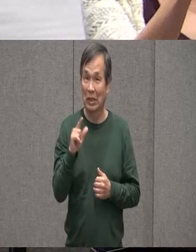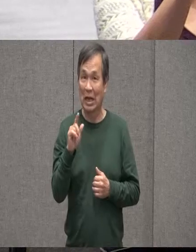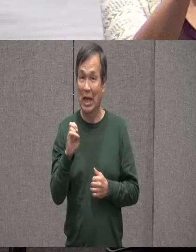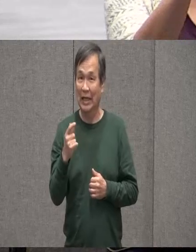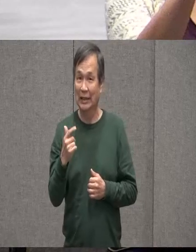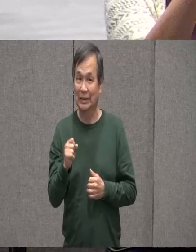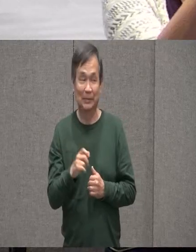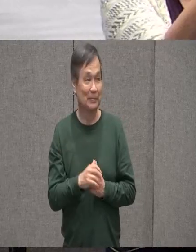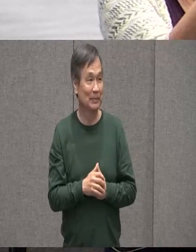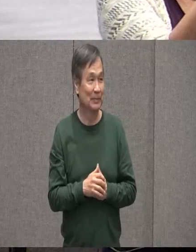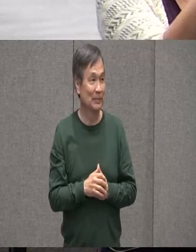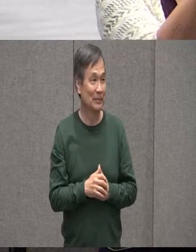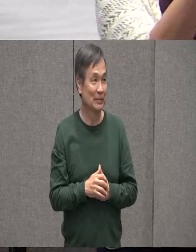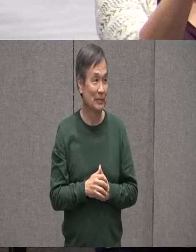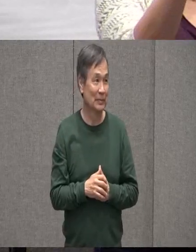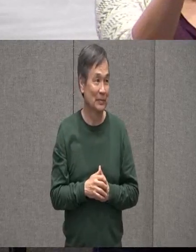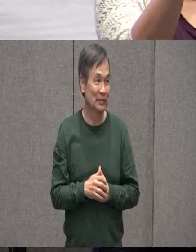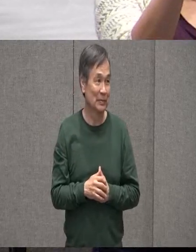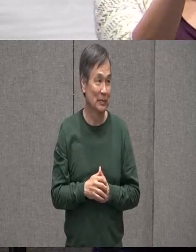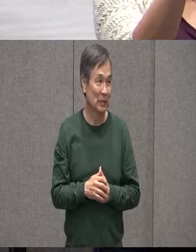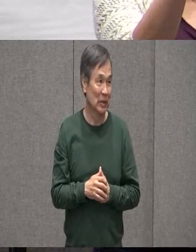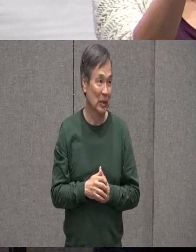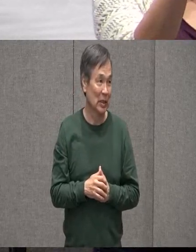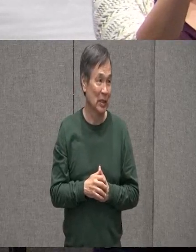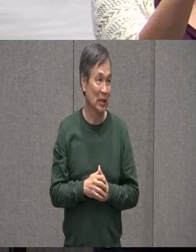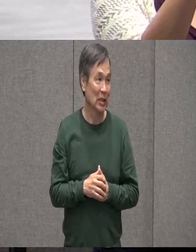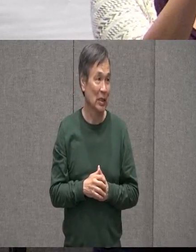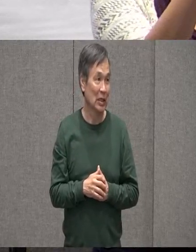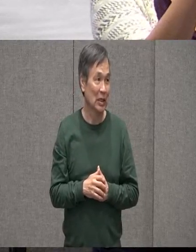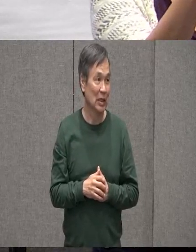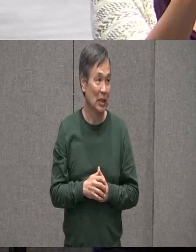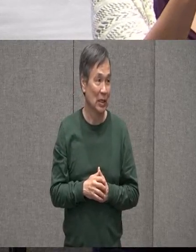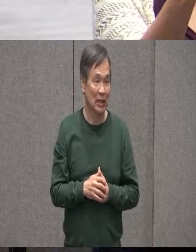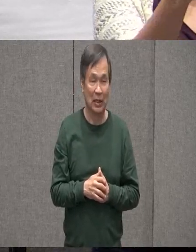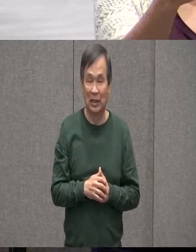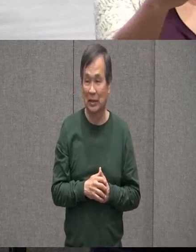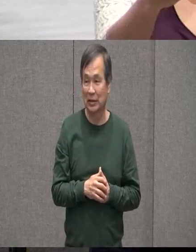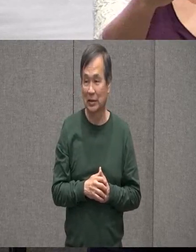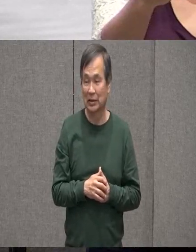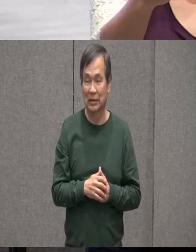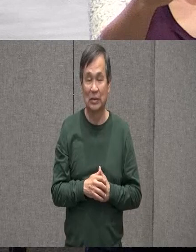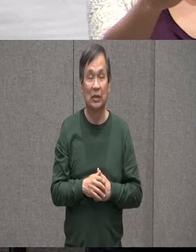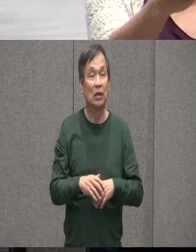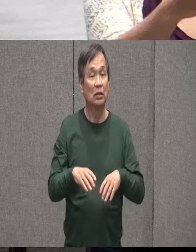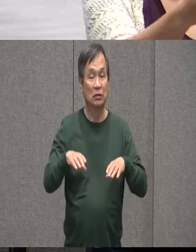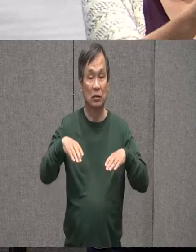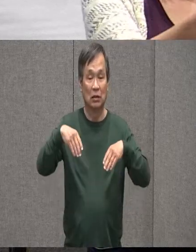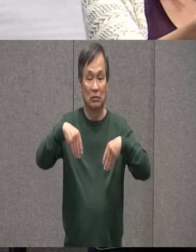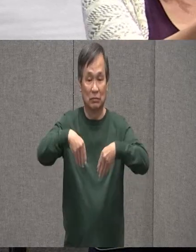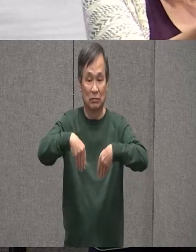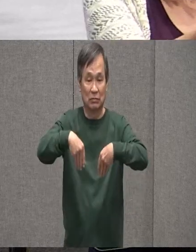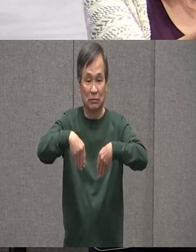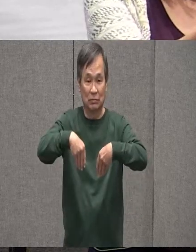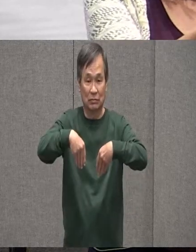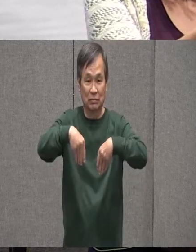Now watch the magic trick. I take one little square, I put it on top of the other and that's how I get it to pop up.